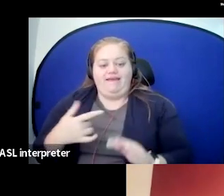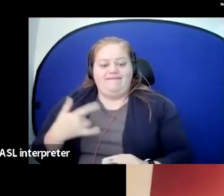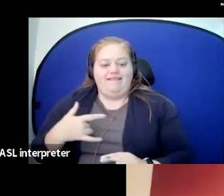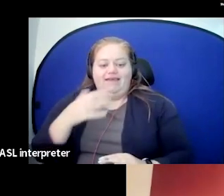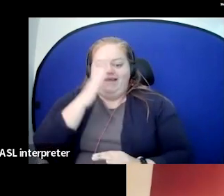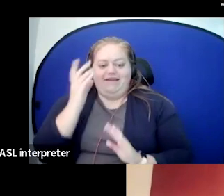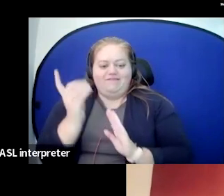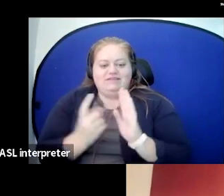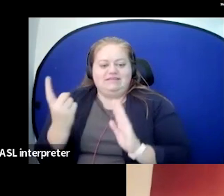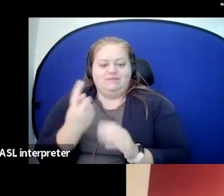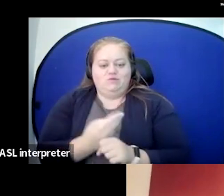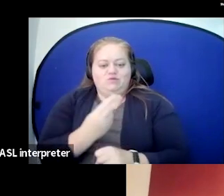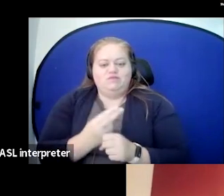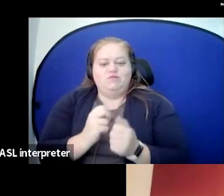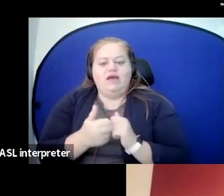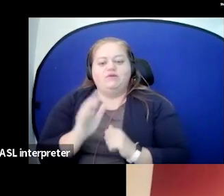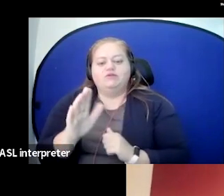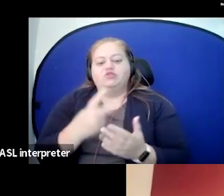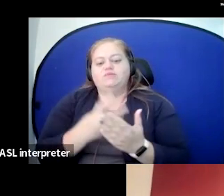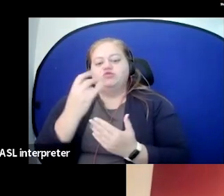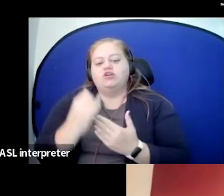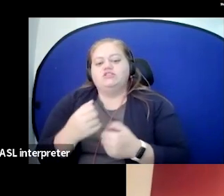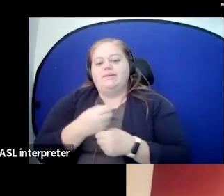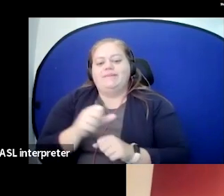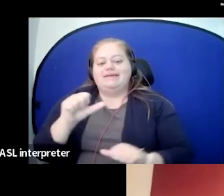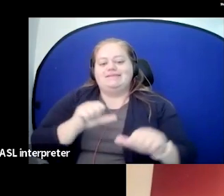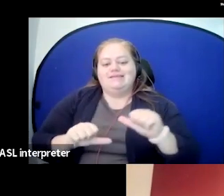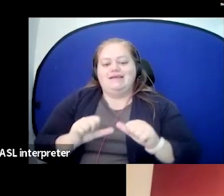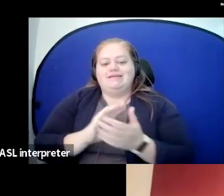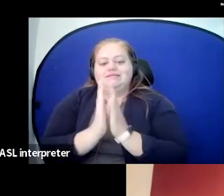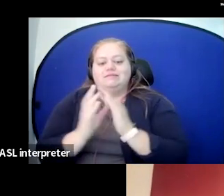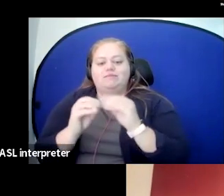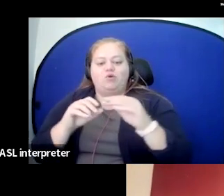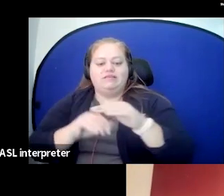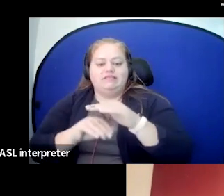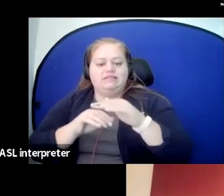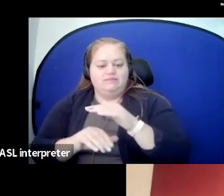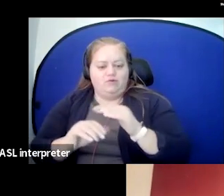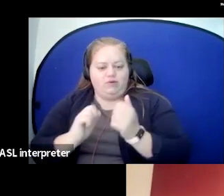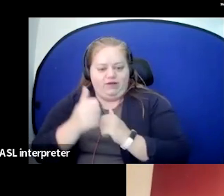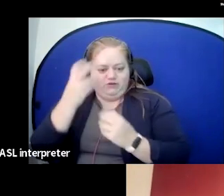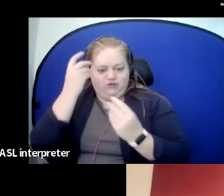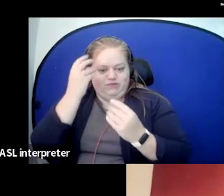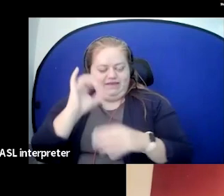How did this project focused on making science more accessible come about?"